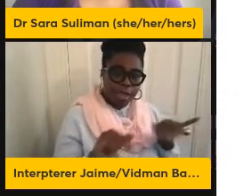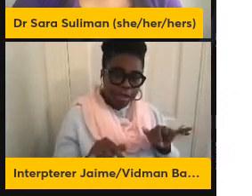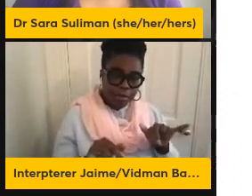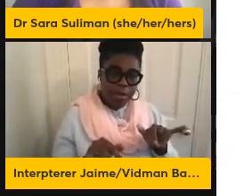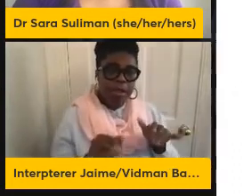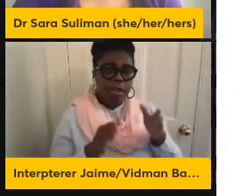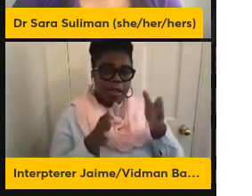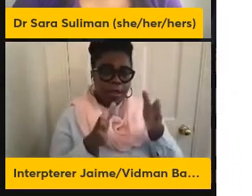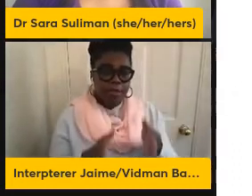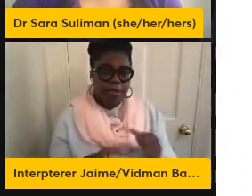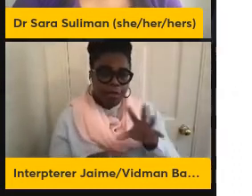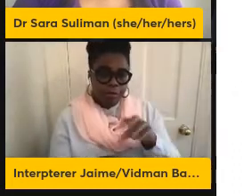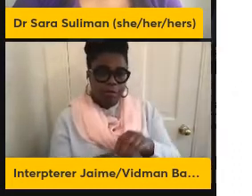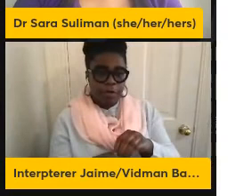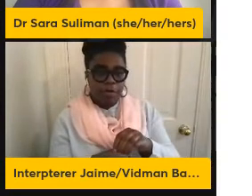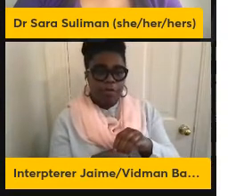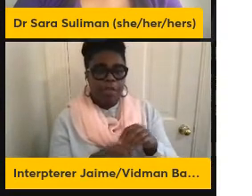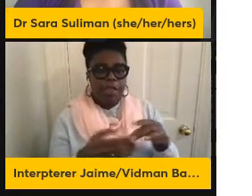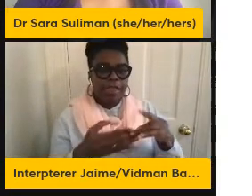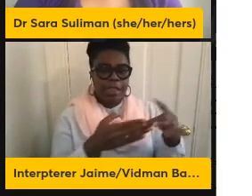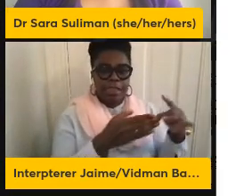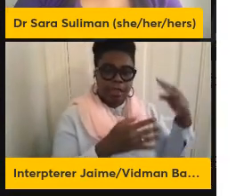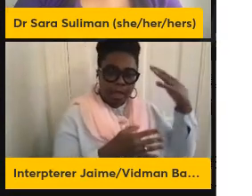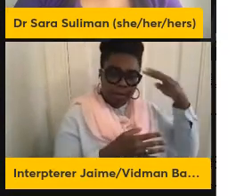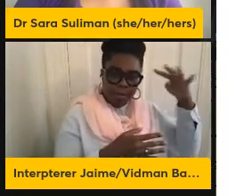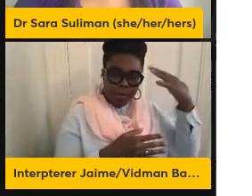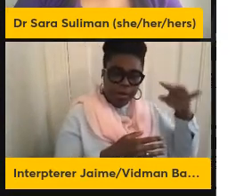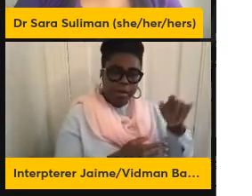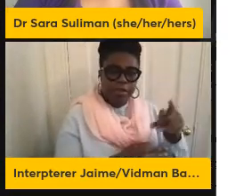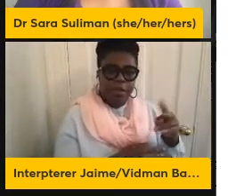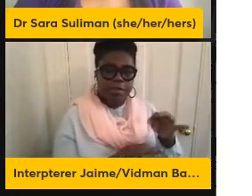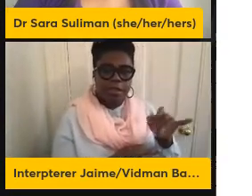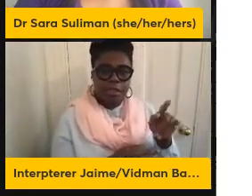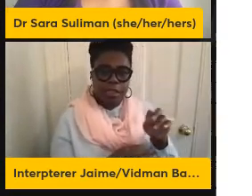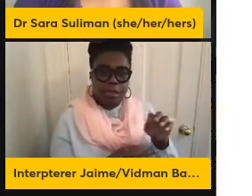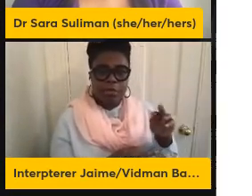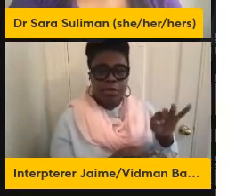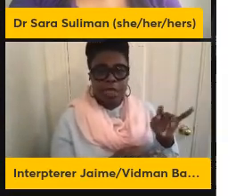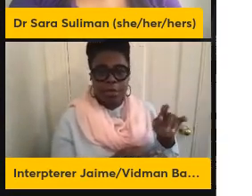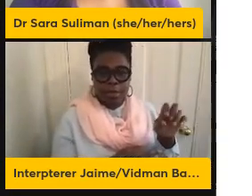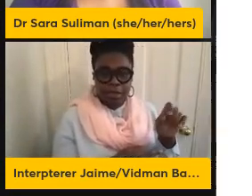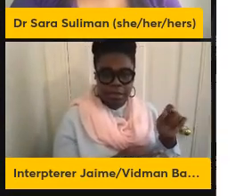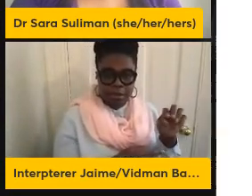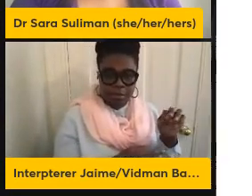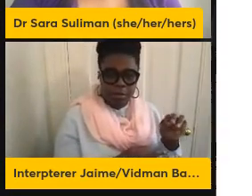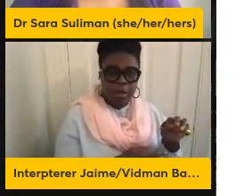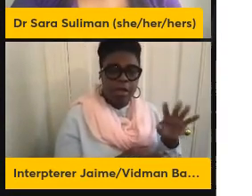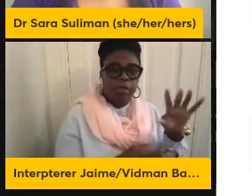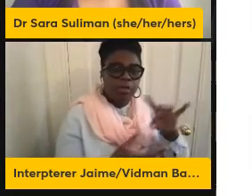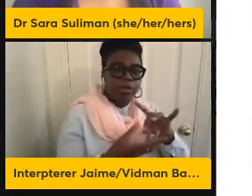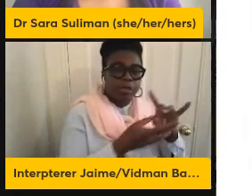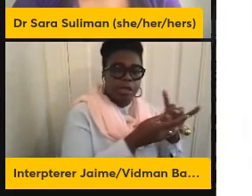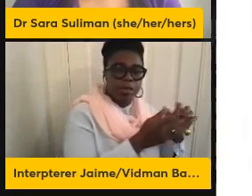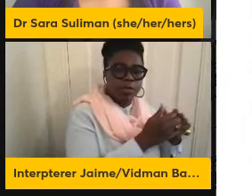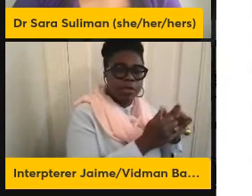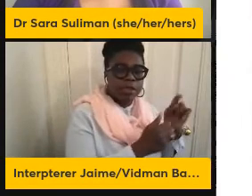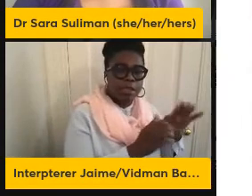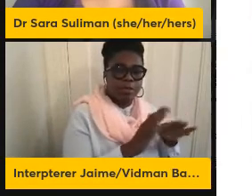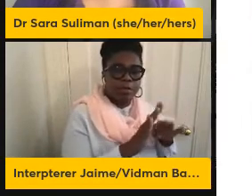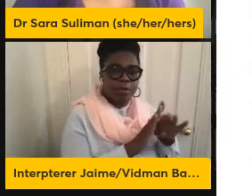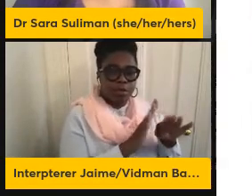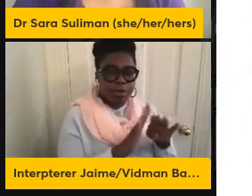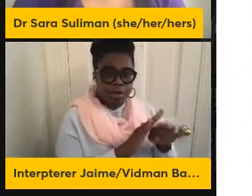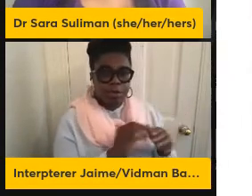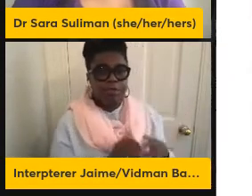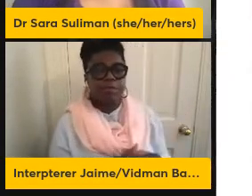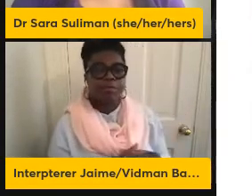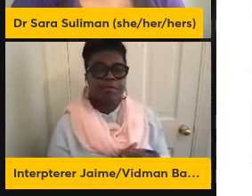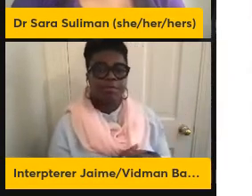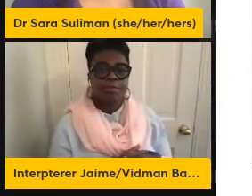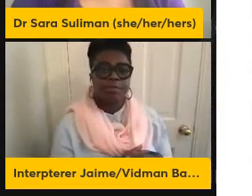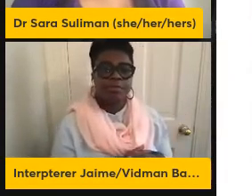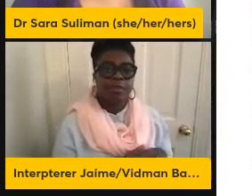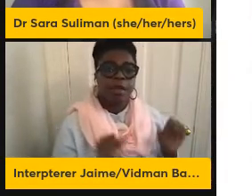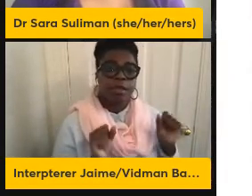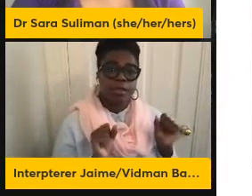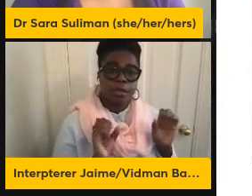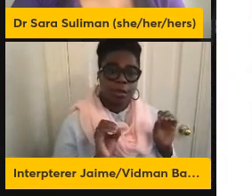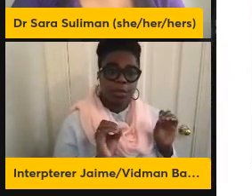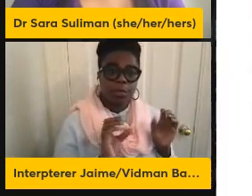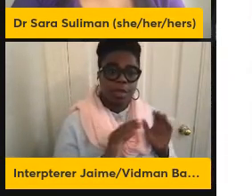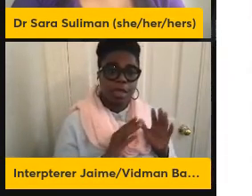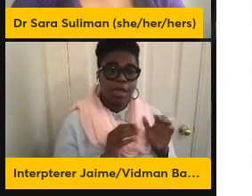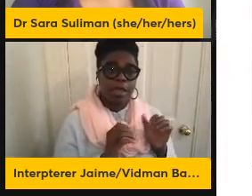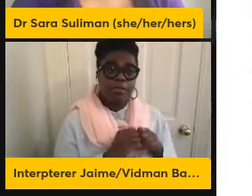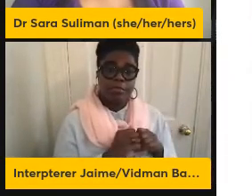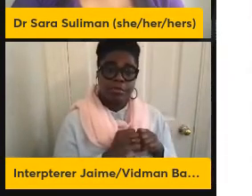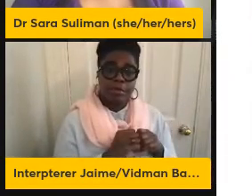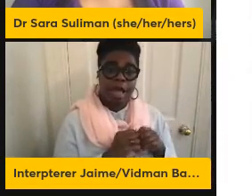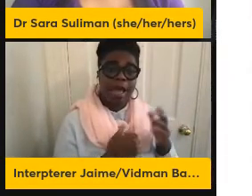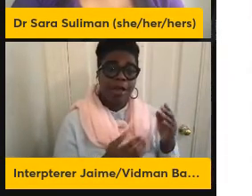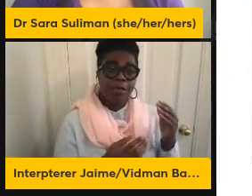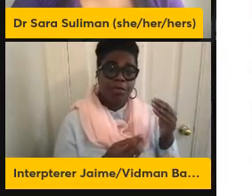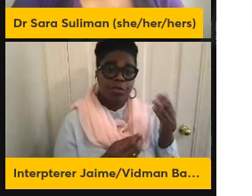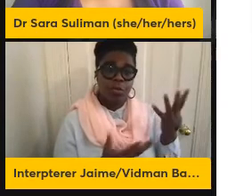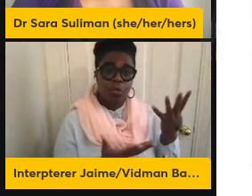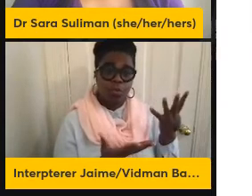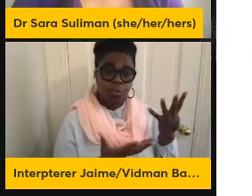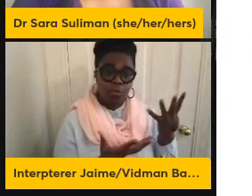lead to the hypothesis that tyrosine metabolism was associated with with TB progression. So with that, just wanted to give a